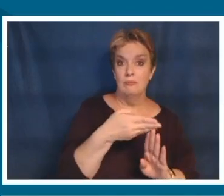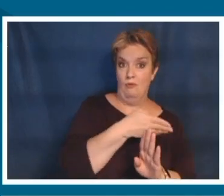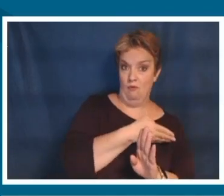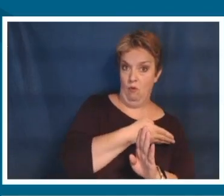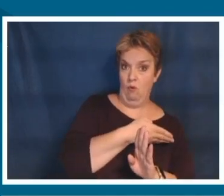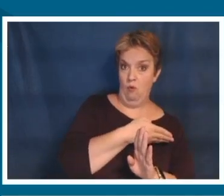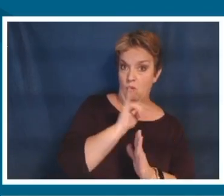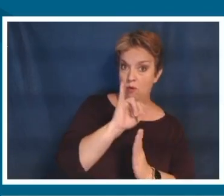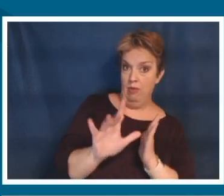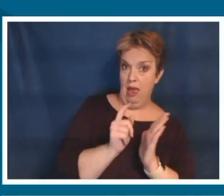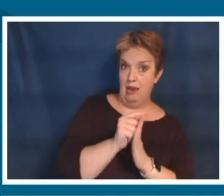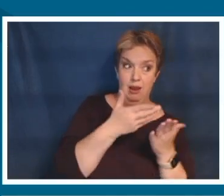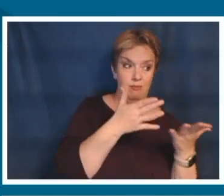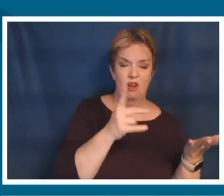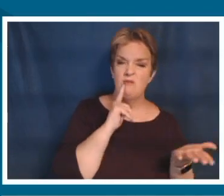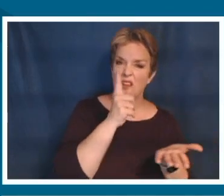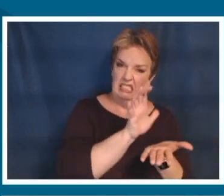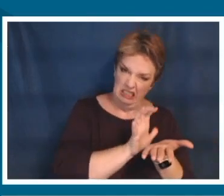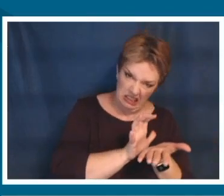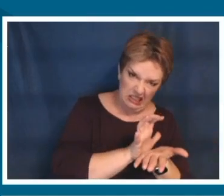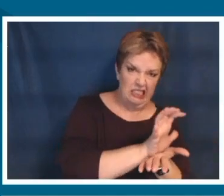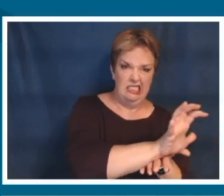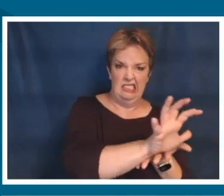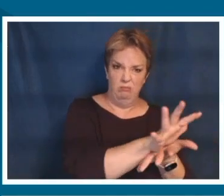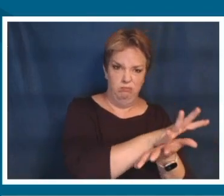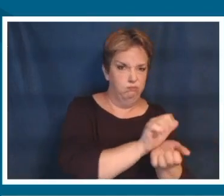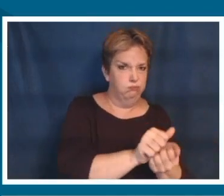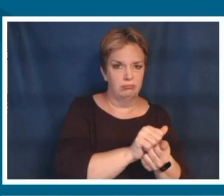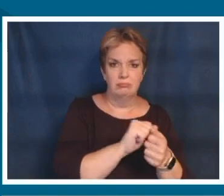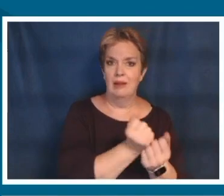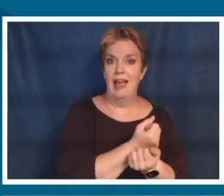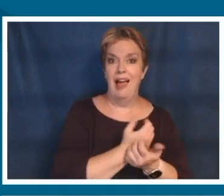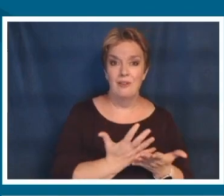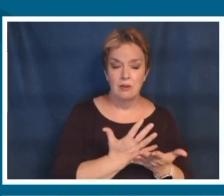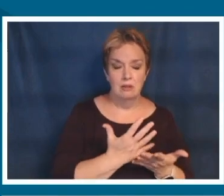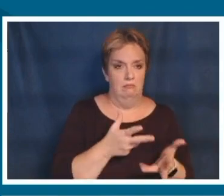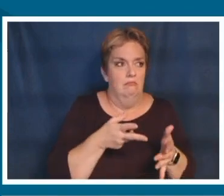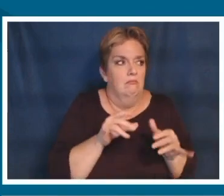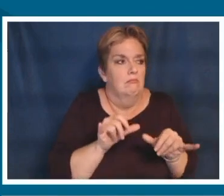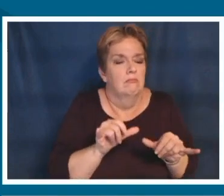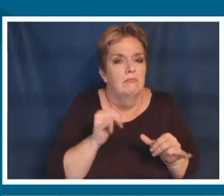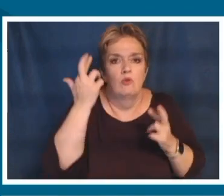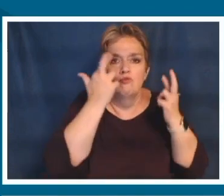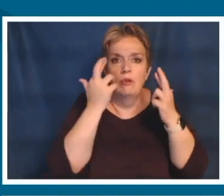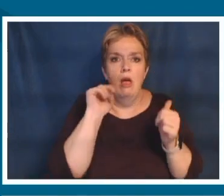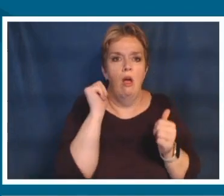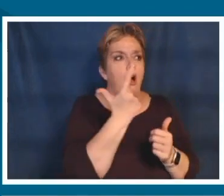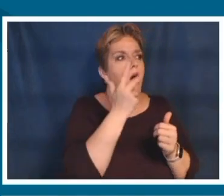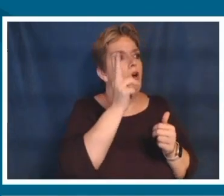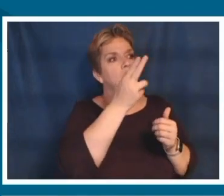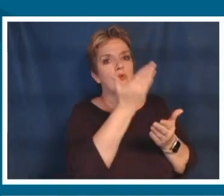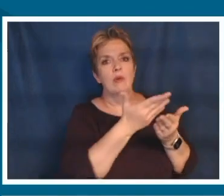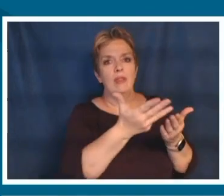it was kind of our mission to bring back the culture flavor stories